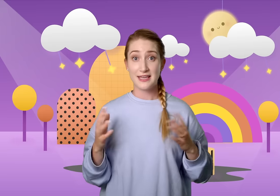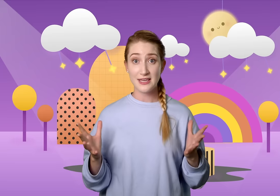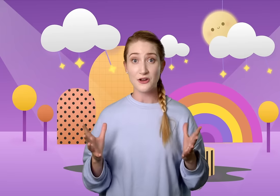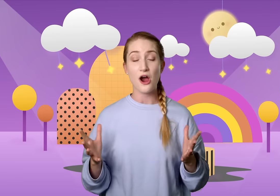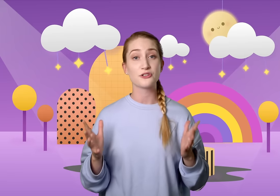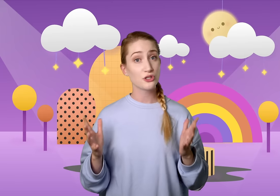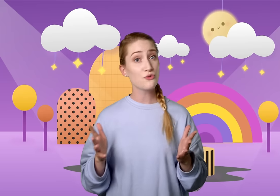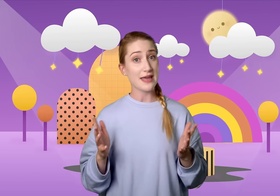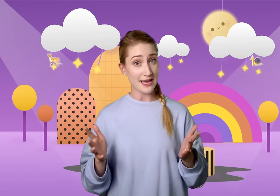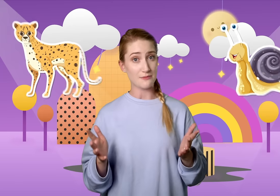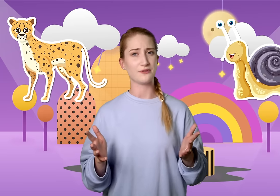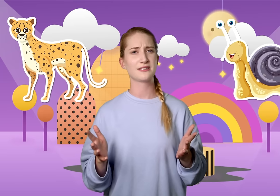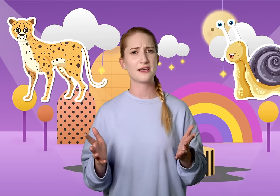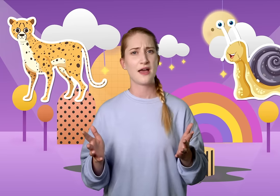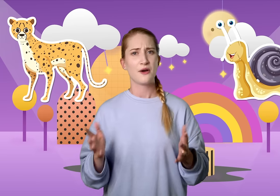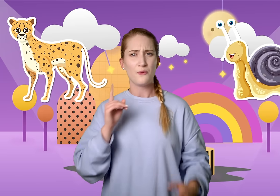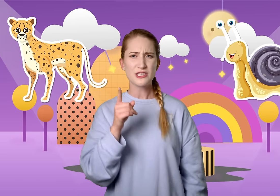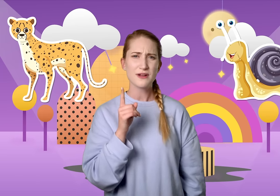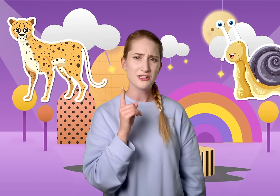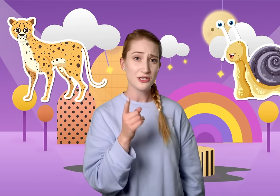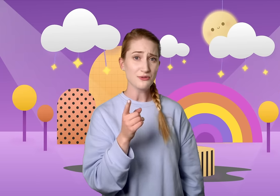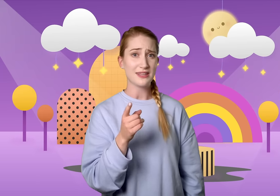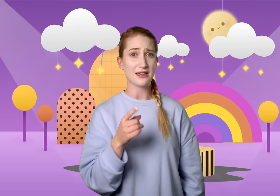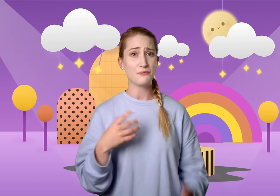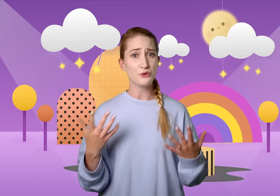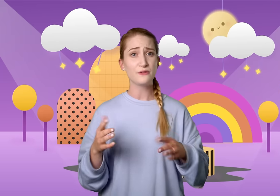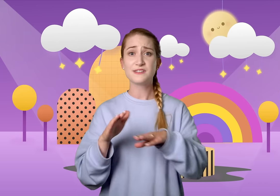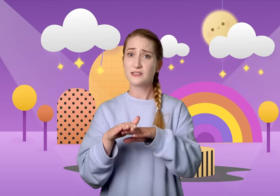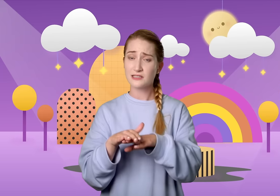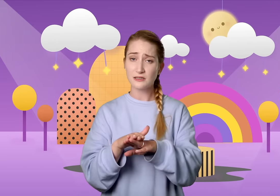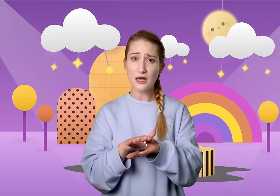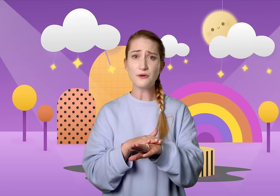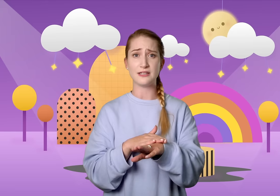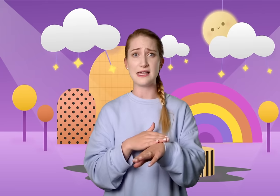Here are two animals. Which one do you think moves slowly?